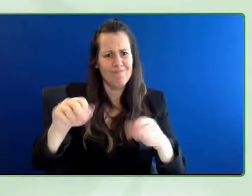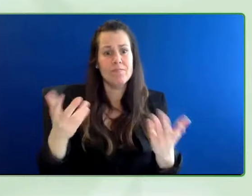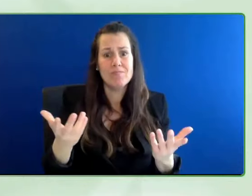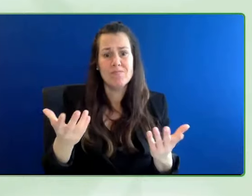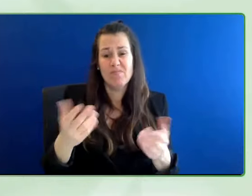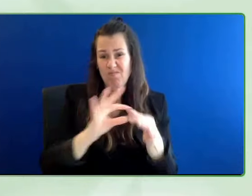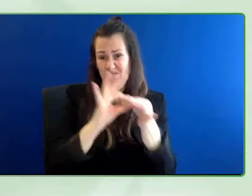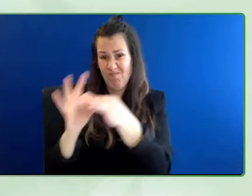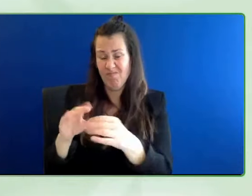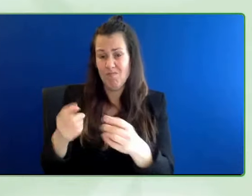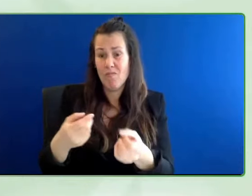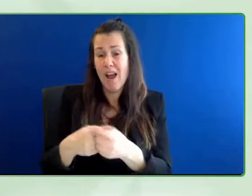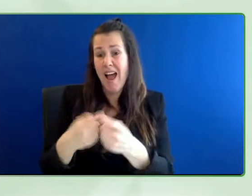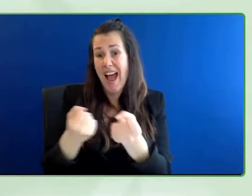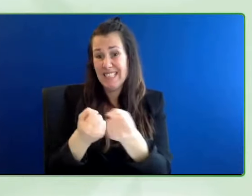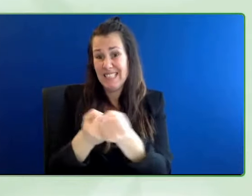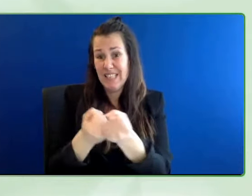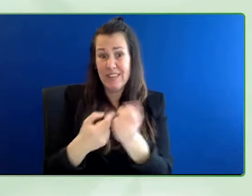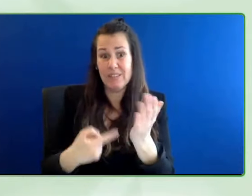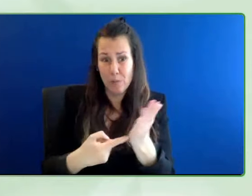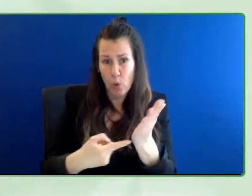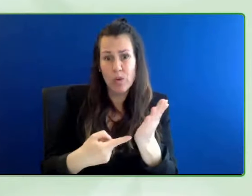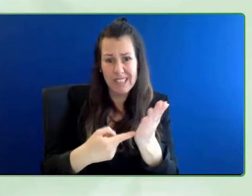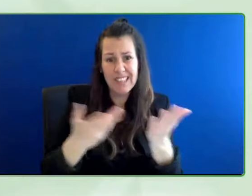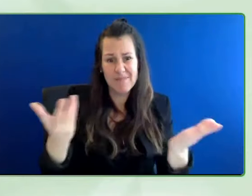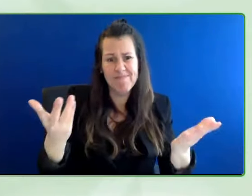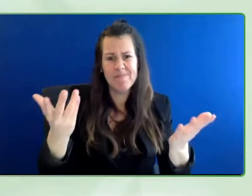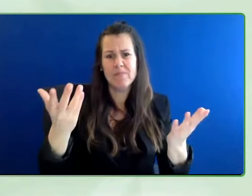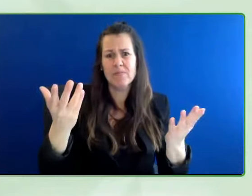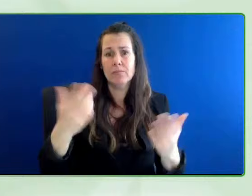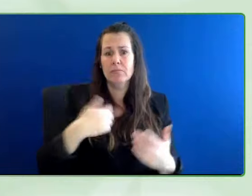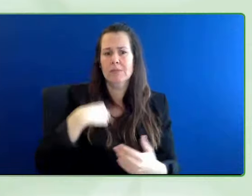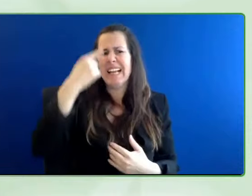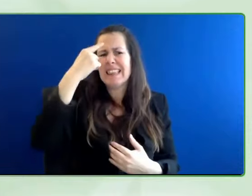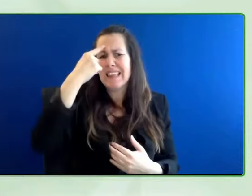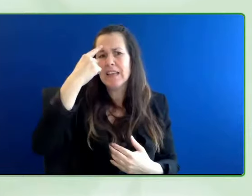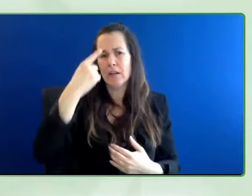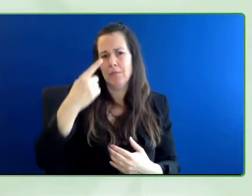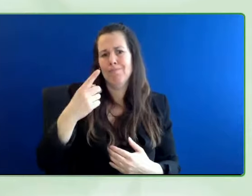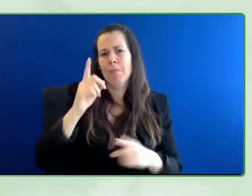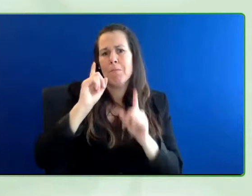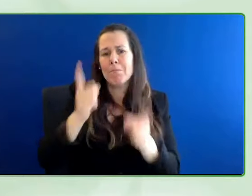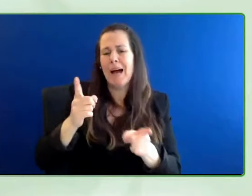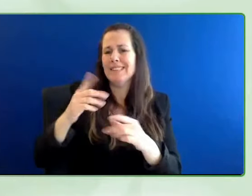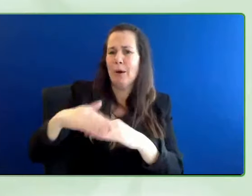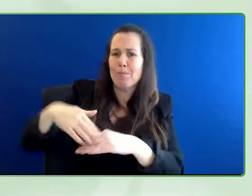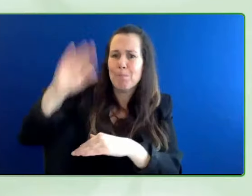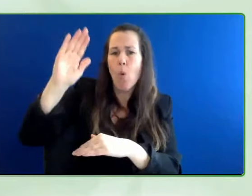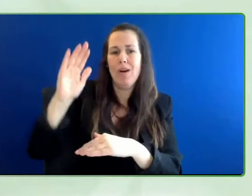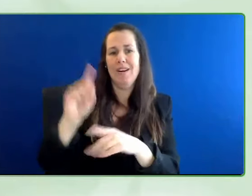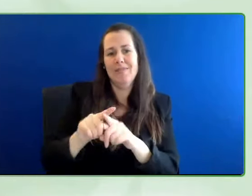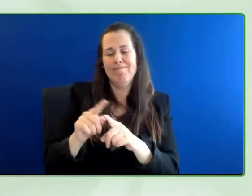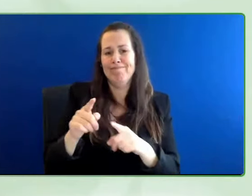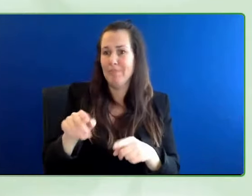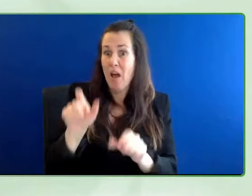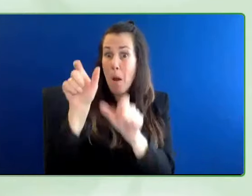give their 100% so that the assistive technologies can be accessible to everyone.